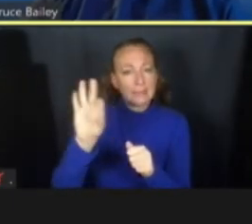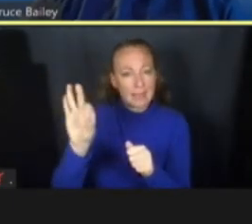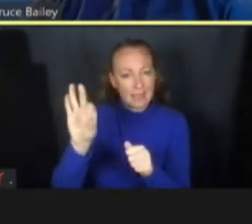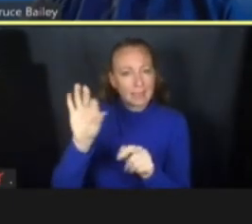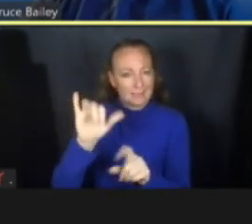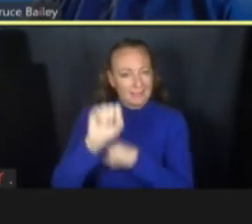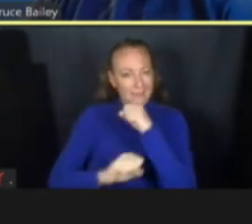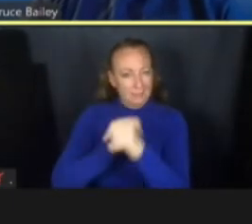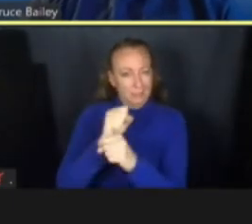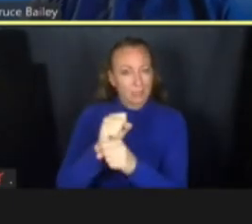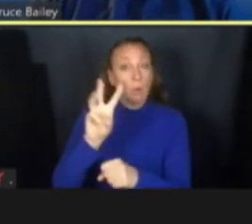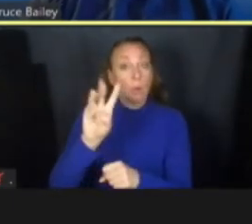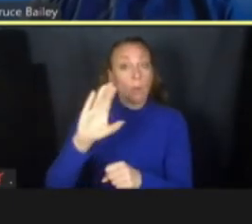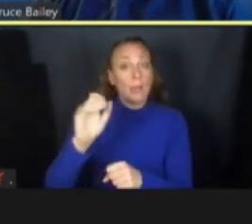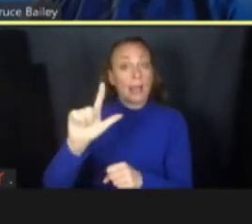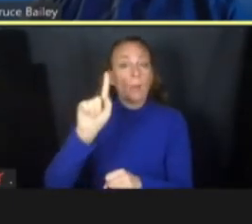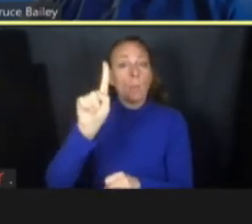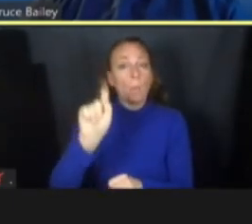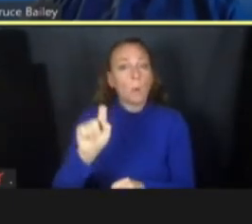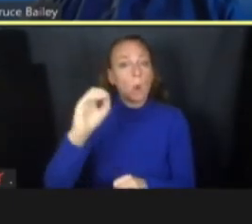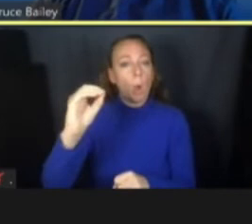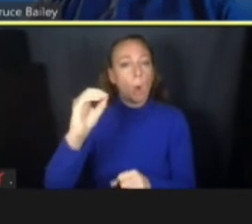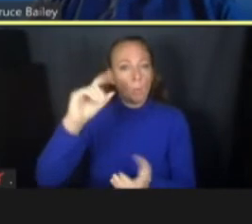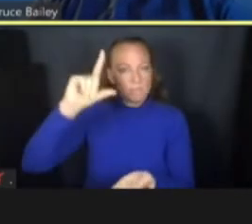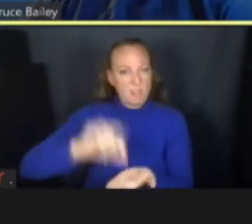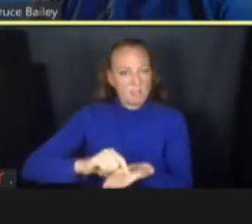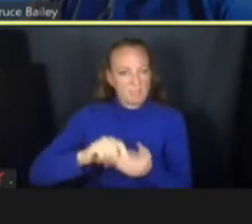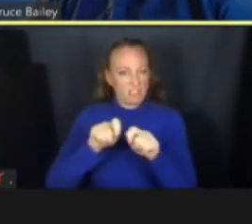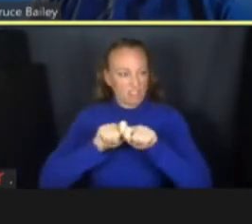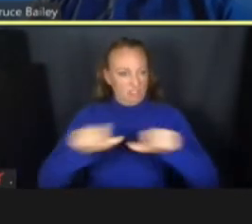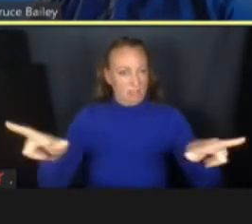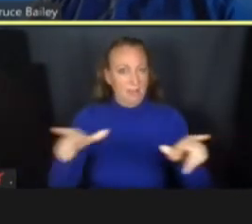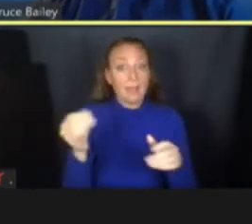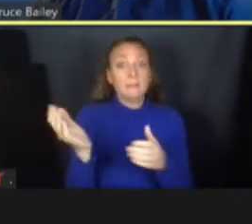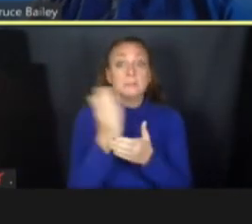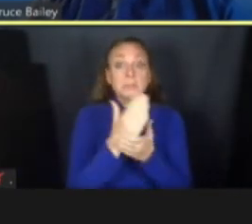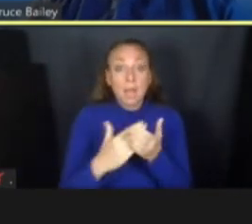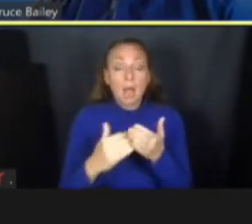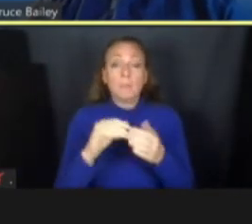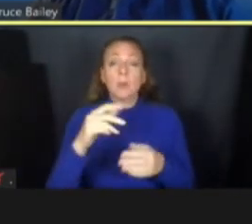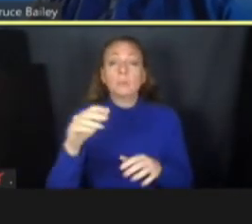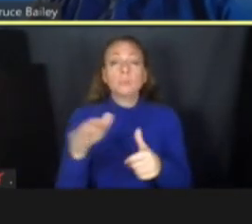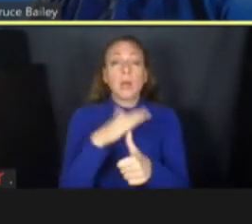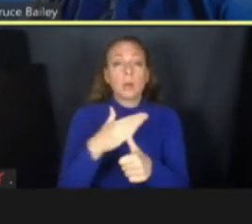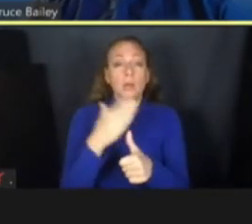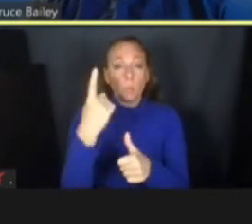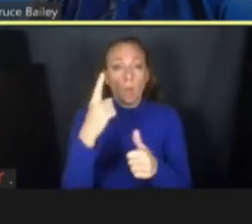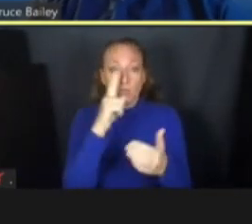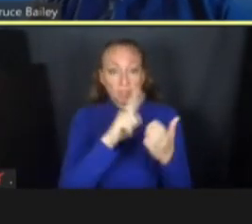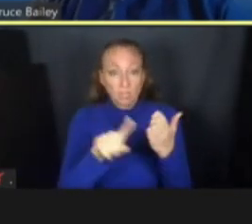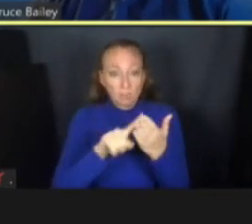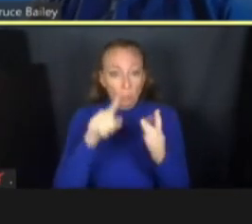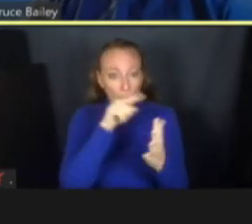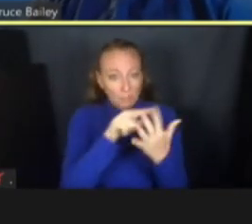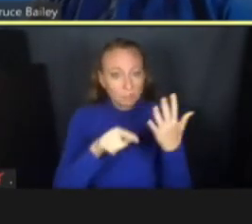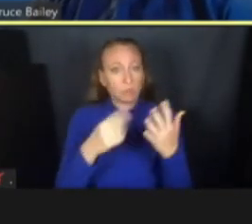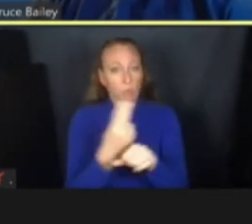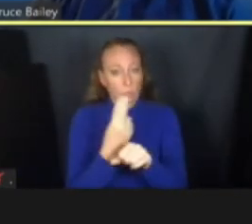And some but not all of the Priority 1 checkpoints, ended up being used in the original 508 standards in 2000, under 119422.